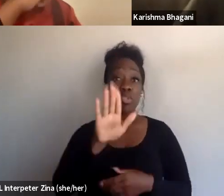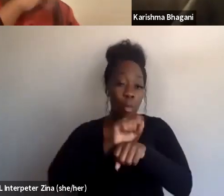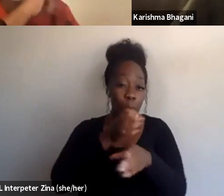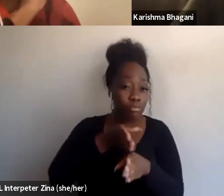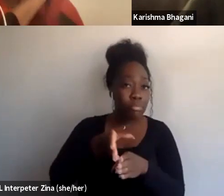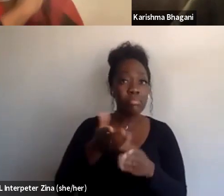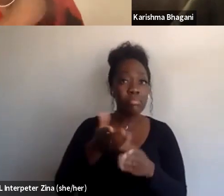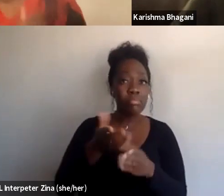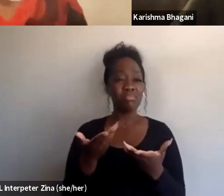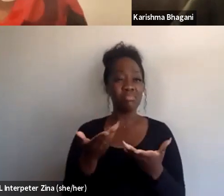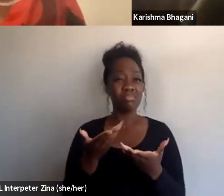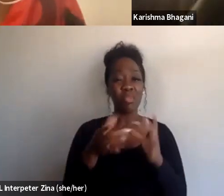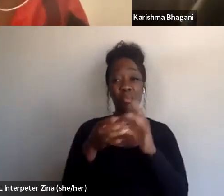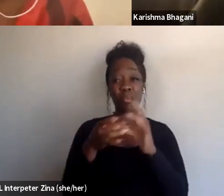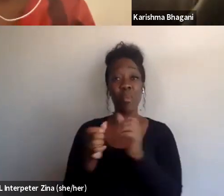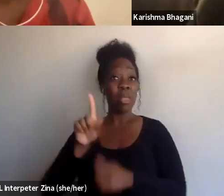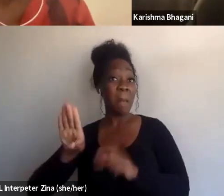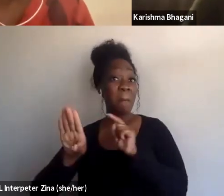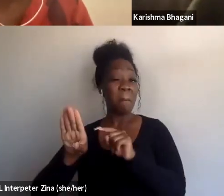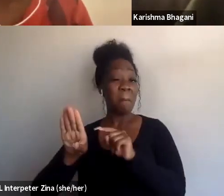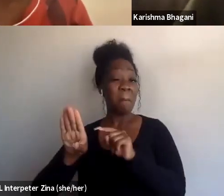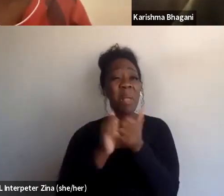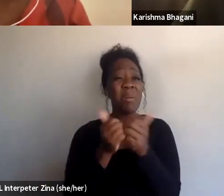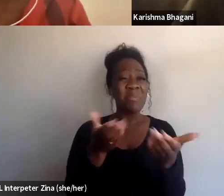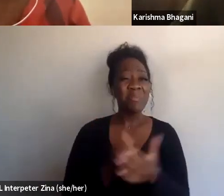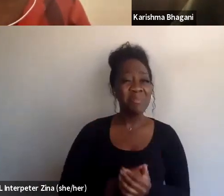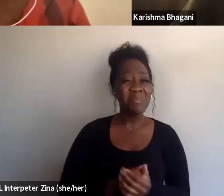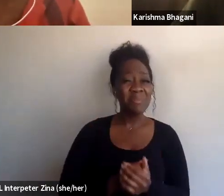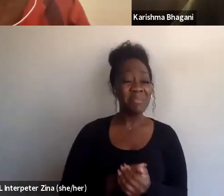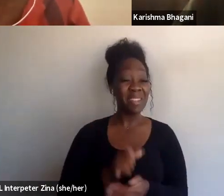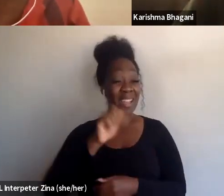Yeah, I mean, the lab was a huge blessing